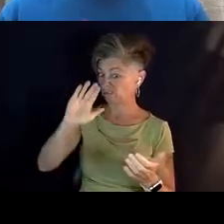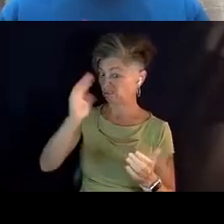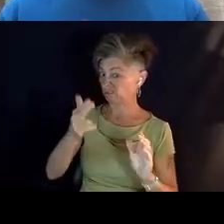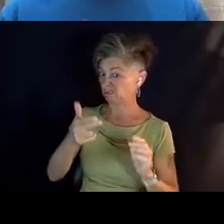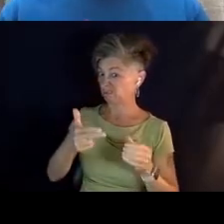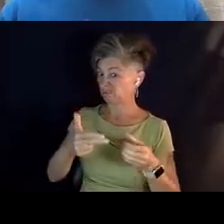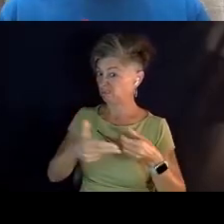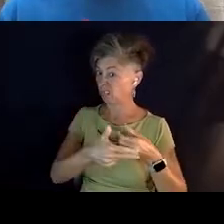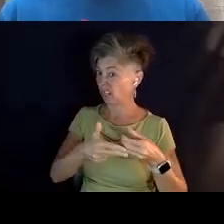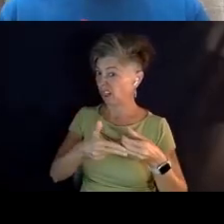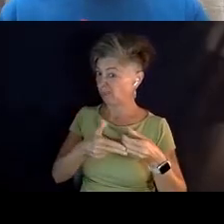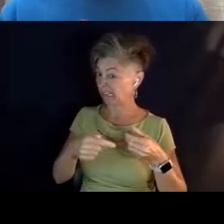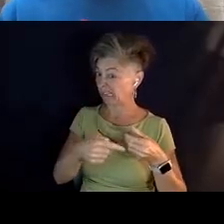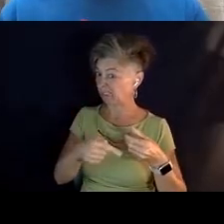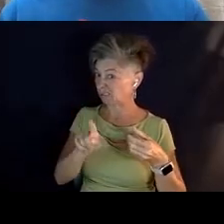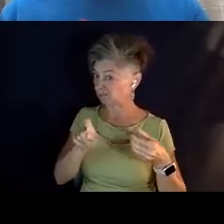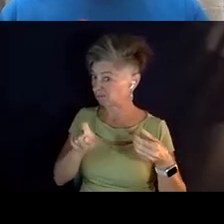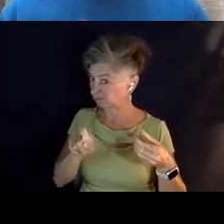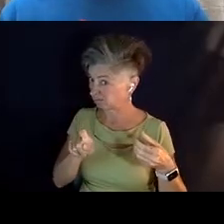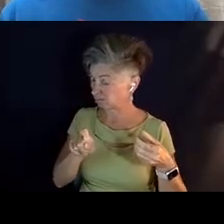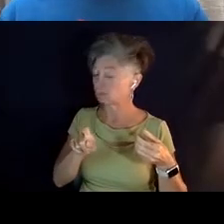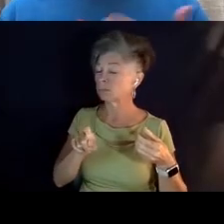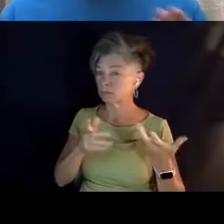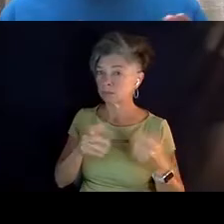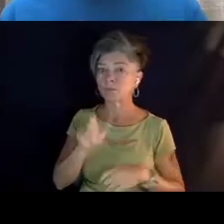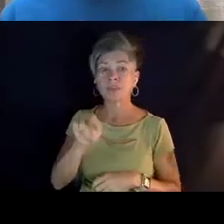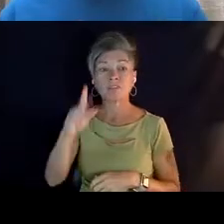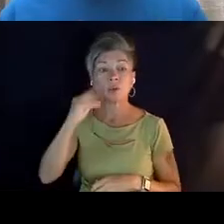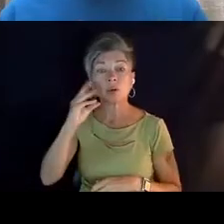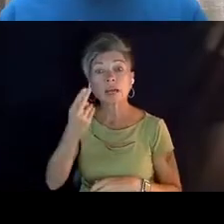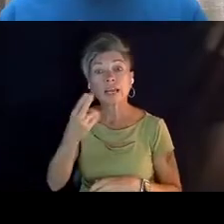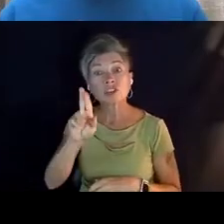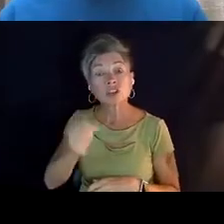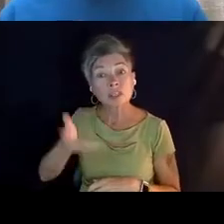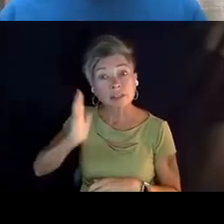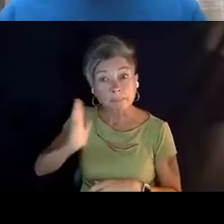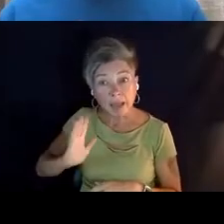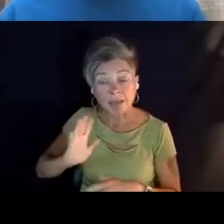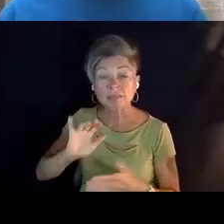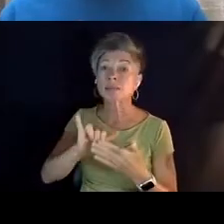So, and then if you've ever taken HRT in the past that's been prescribed, did that work for you?